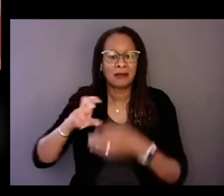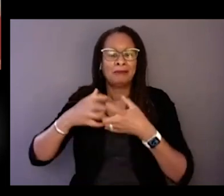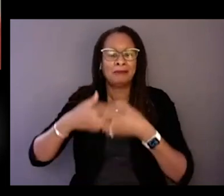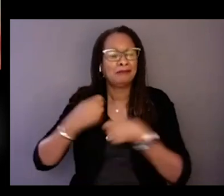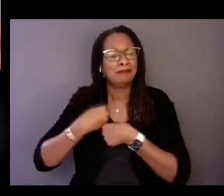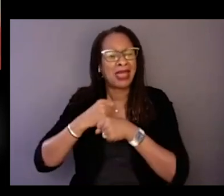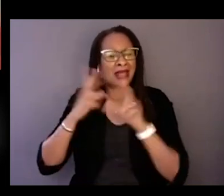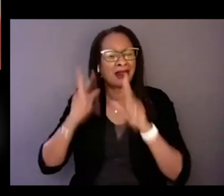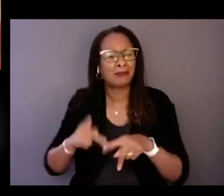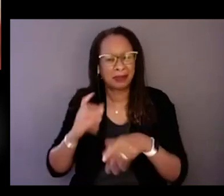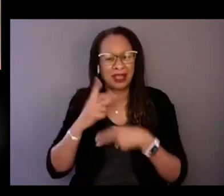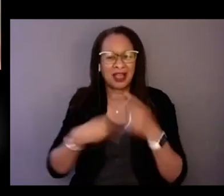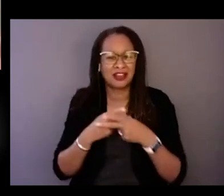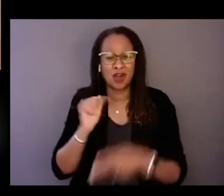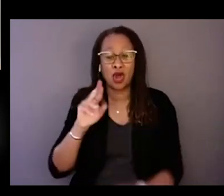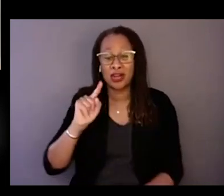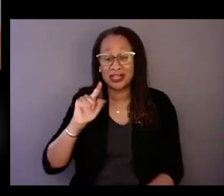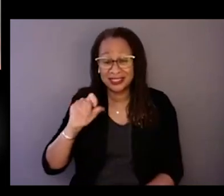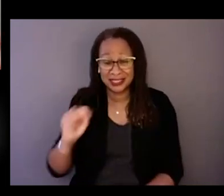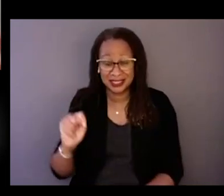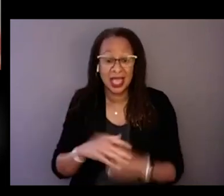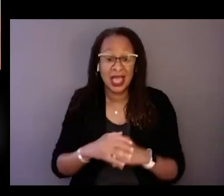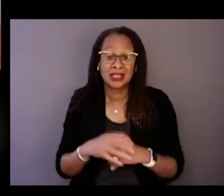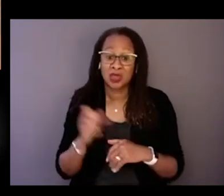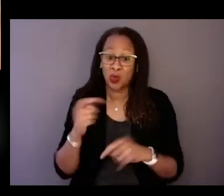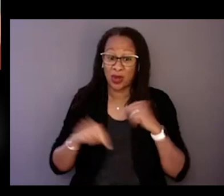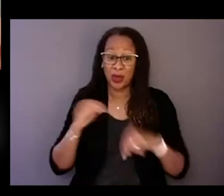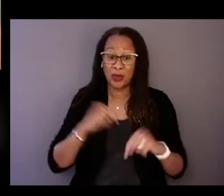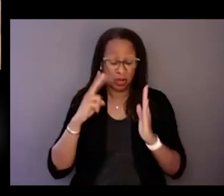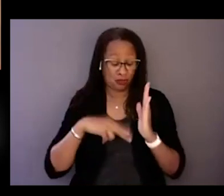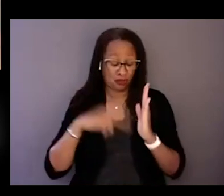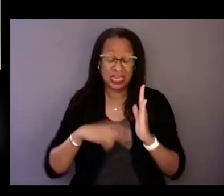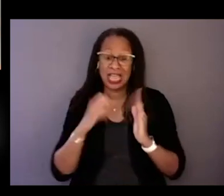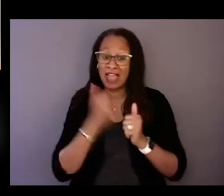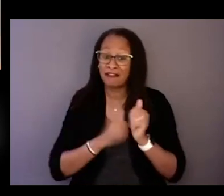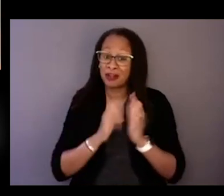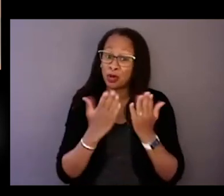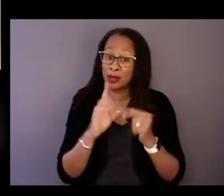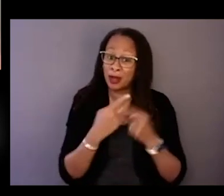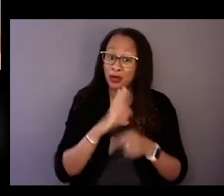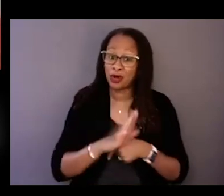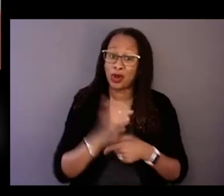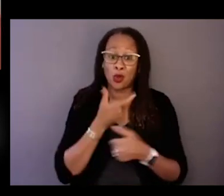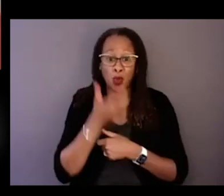And I was really surprised and going back and just reading every biography of her and watching her, everything ever filmed about her